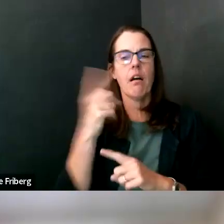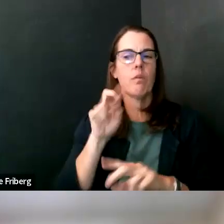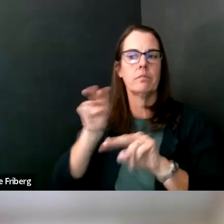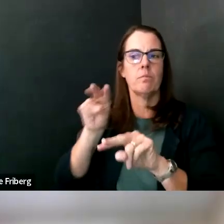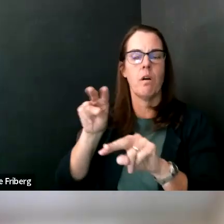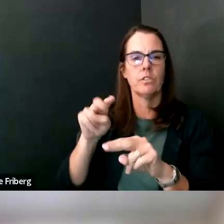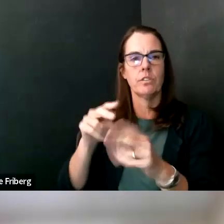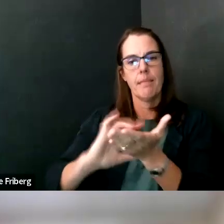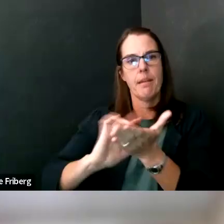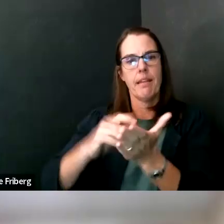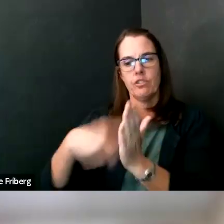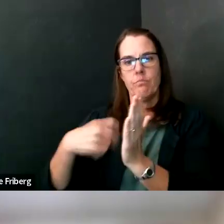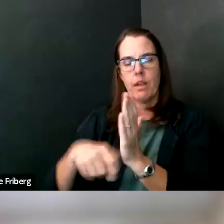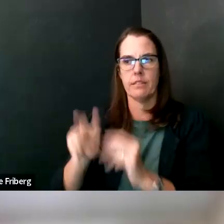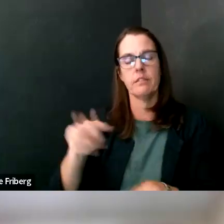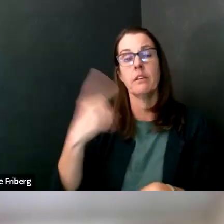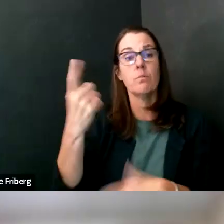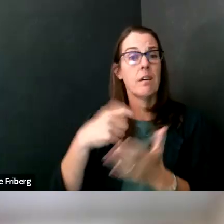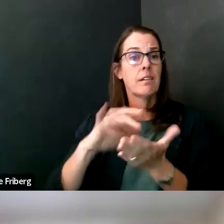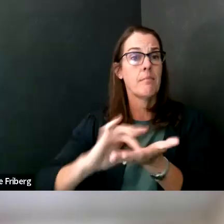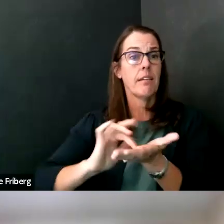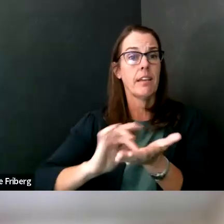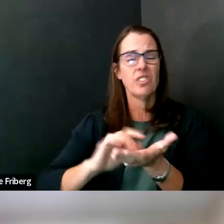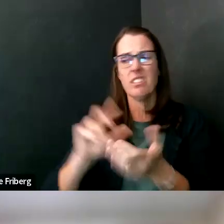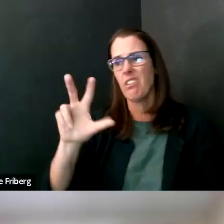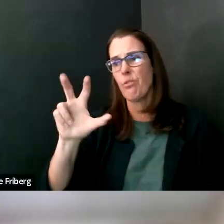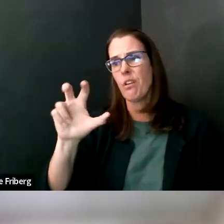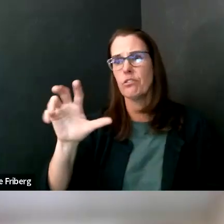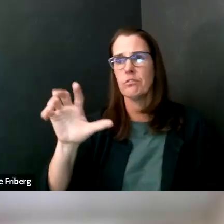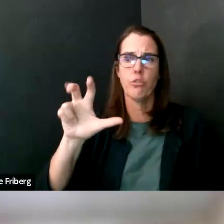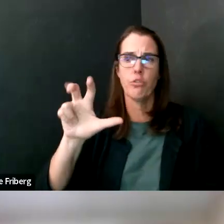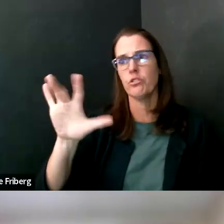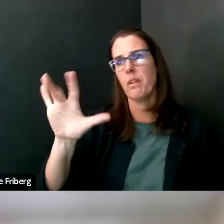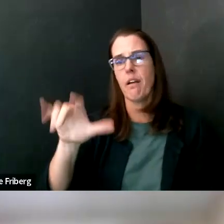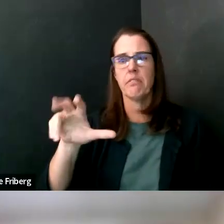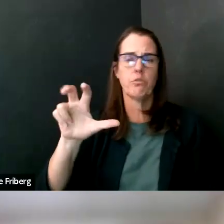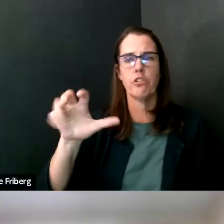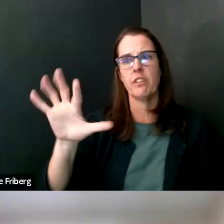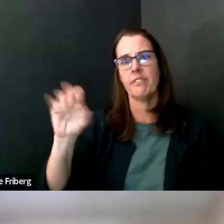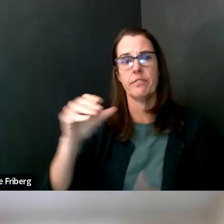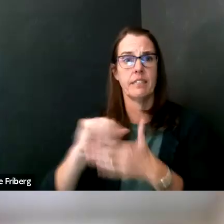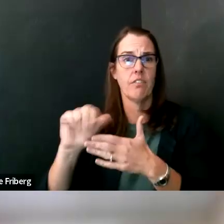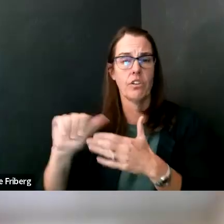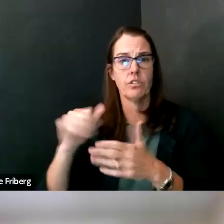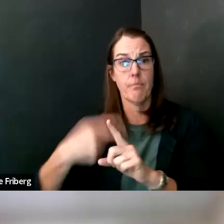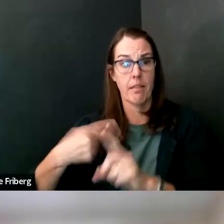and down on one medication to about 300, $325, $350 a month, and it would go up and down. Um,